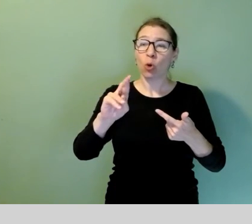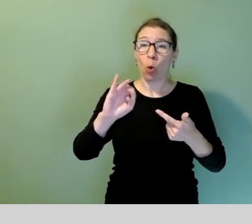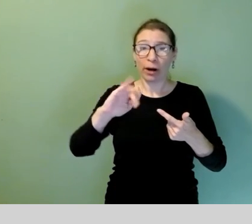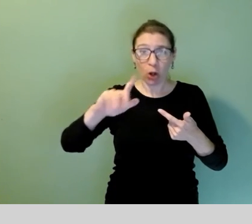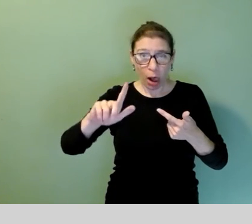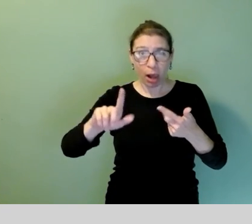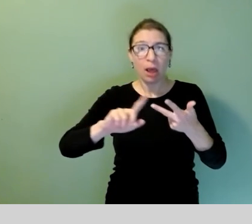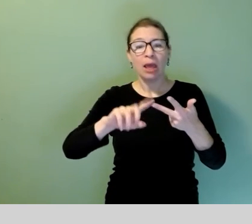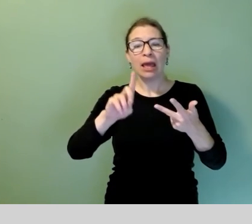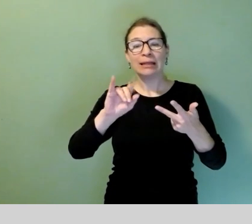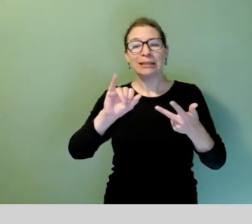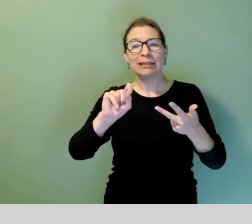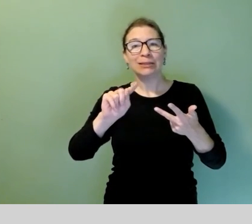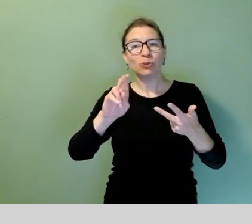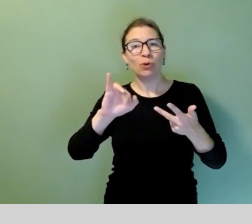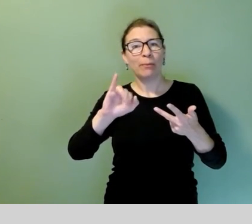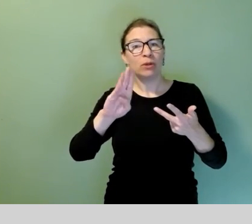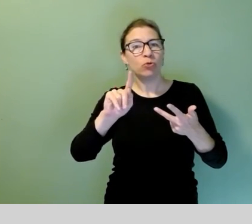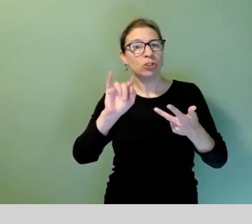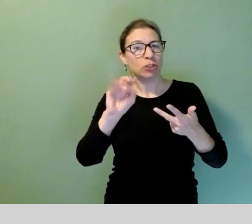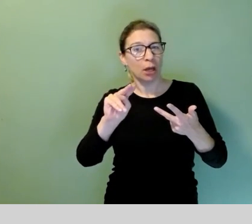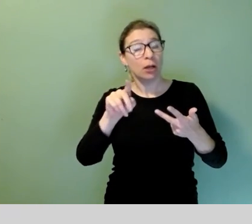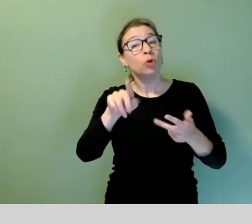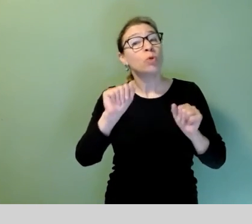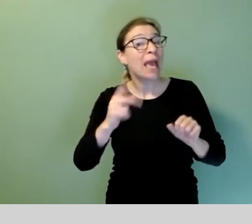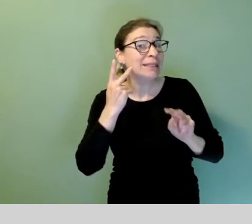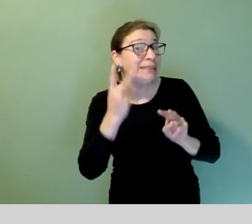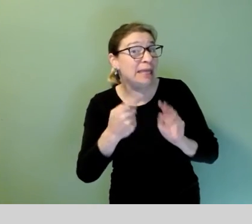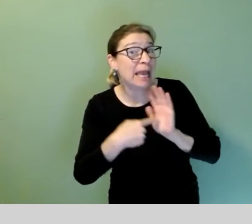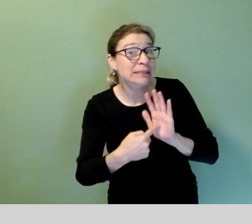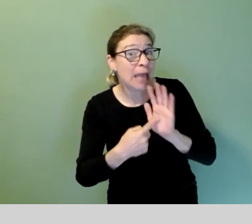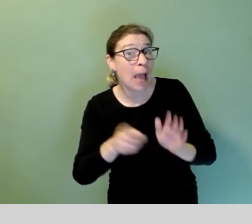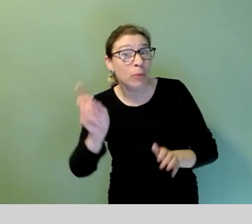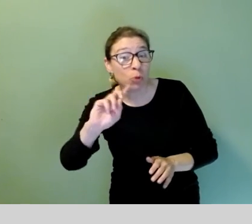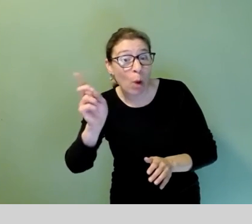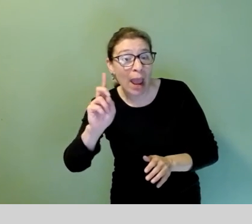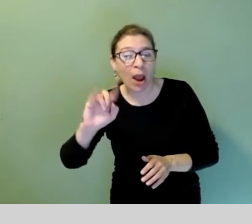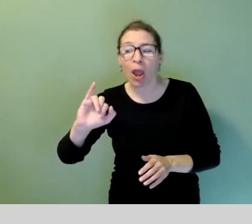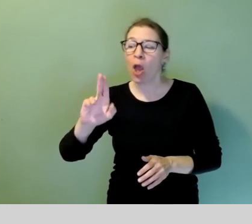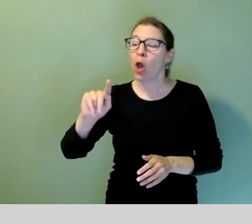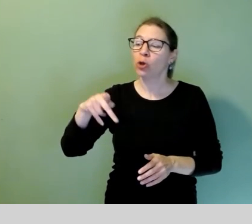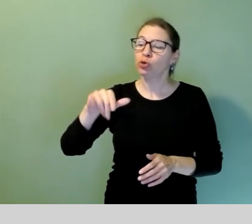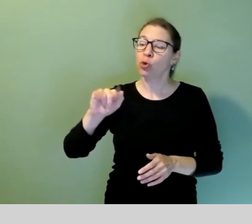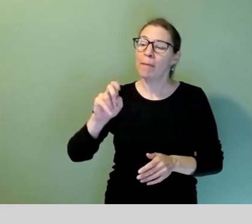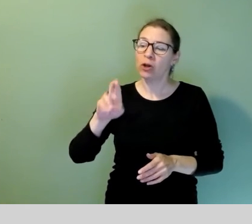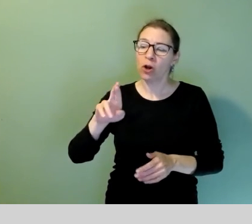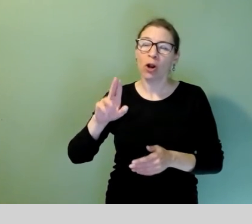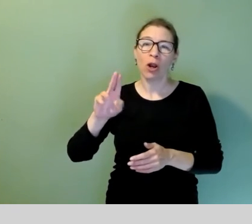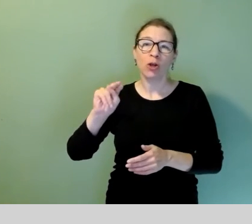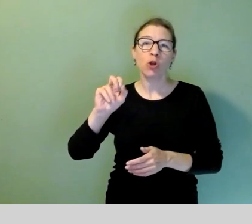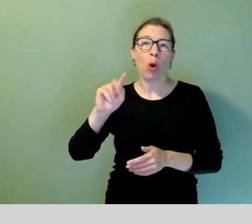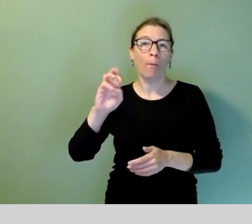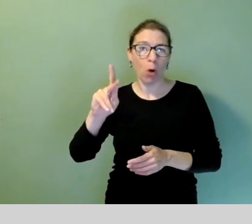You can see and explore examples yourself on the Jupiter notebook in the GitHub repository that you have